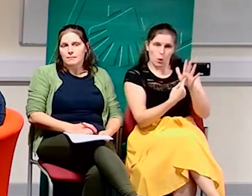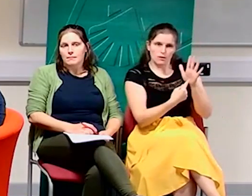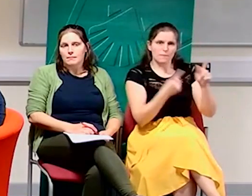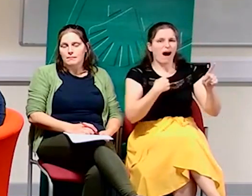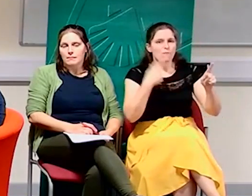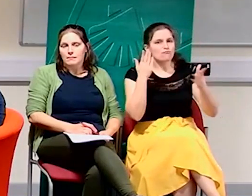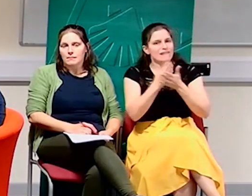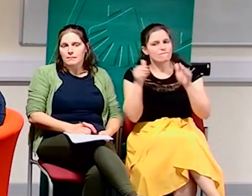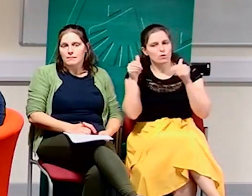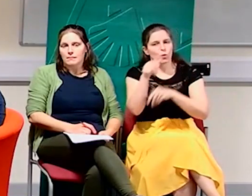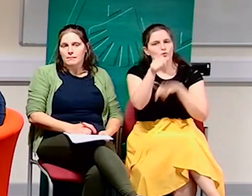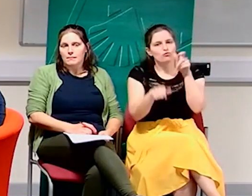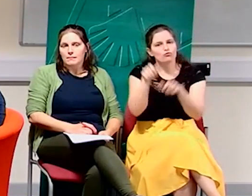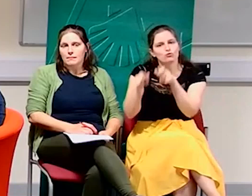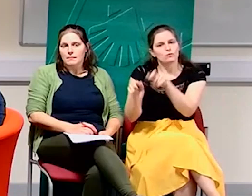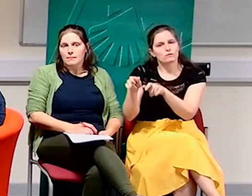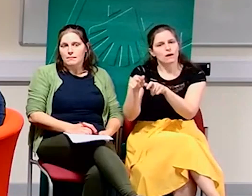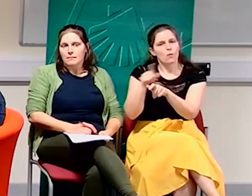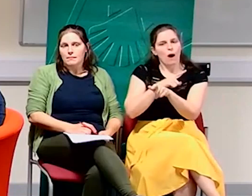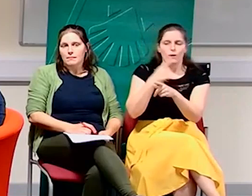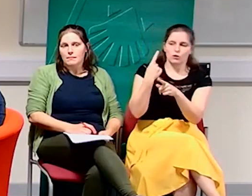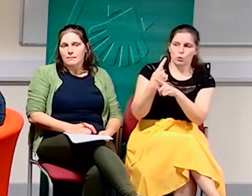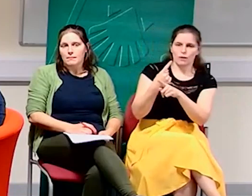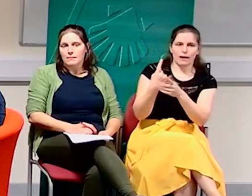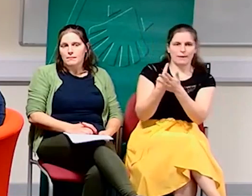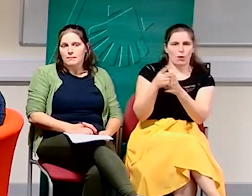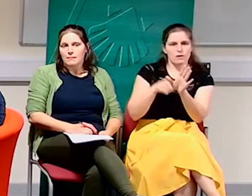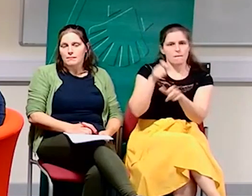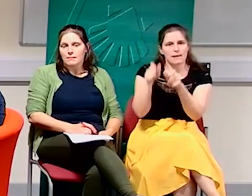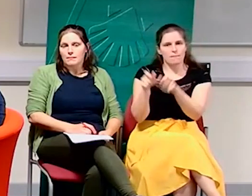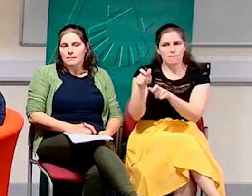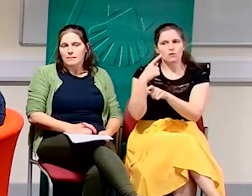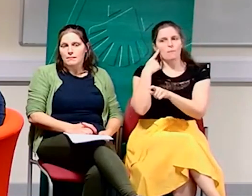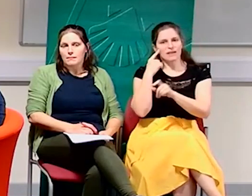really thinking we're talking this about young people in particular yeah um yeah well I think